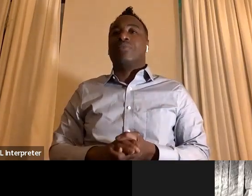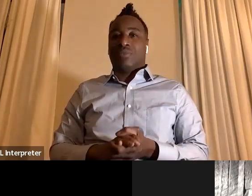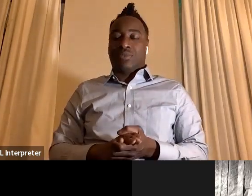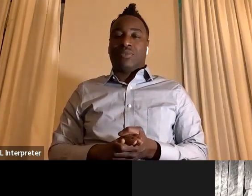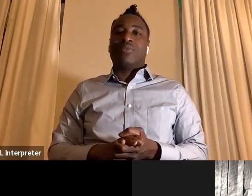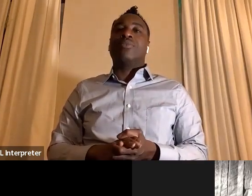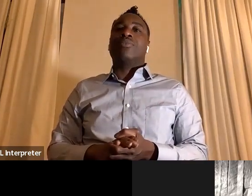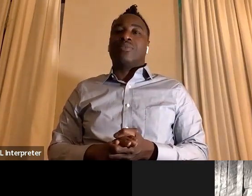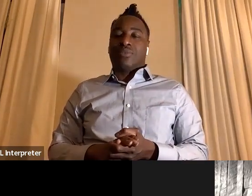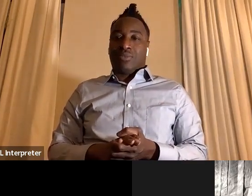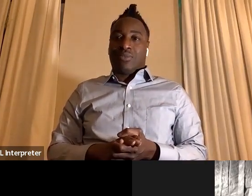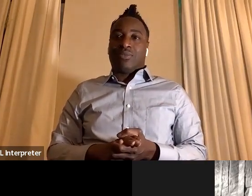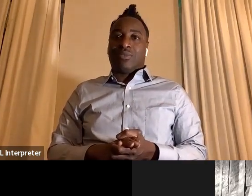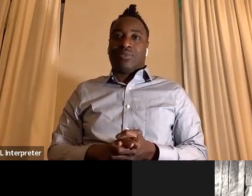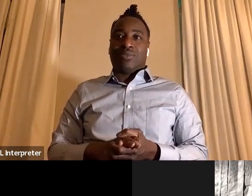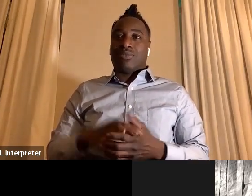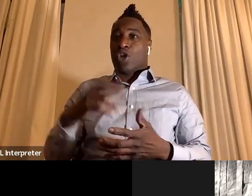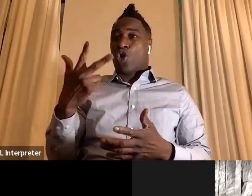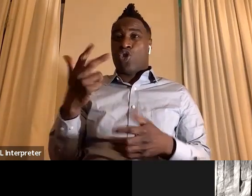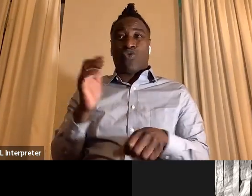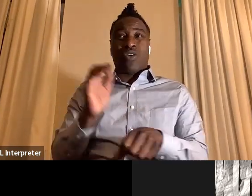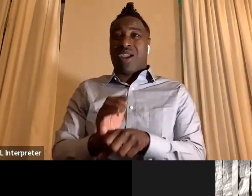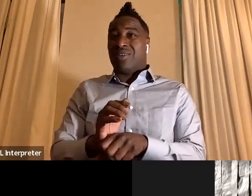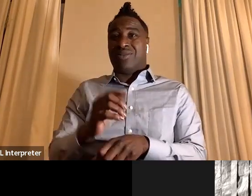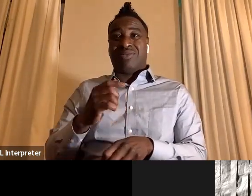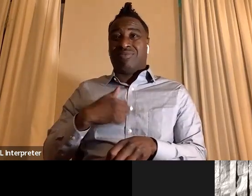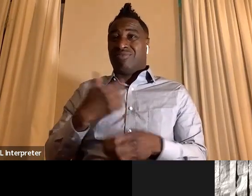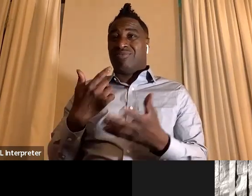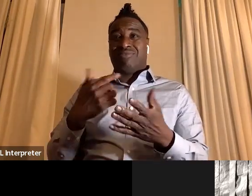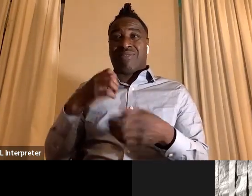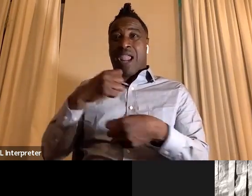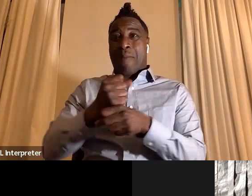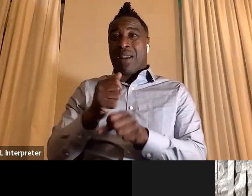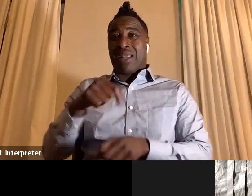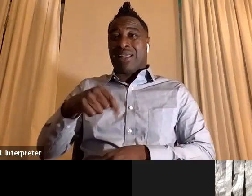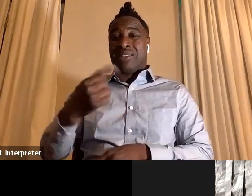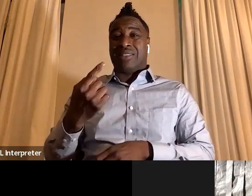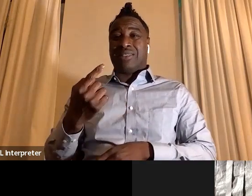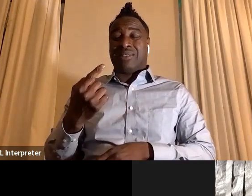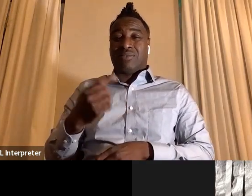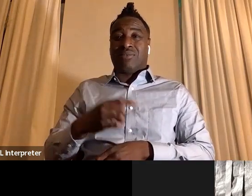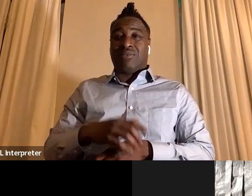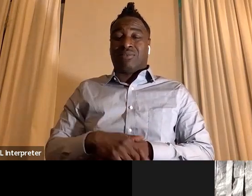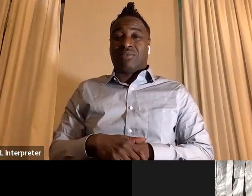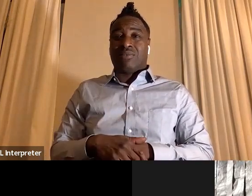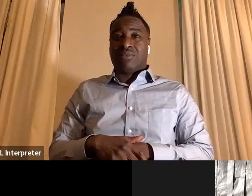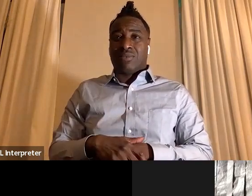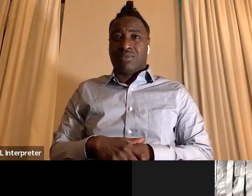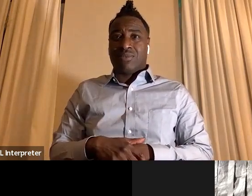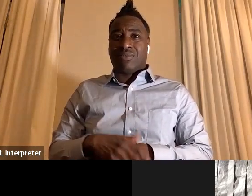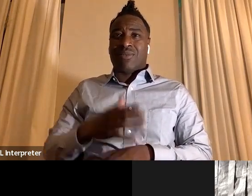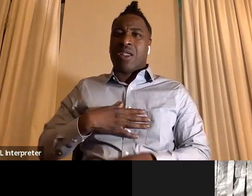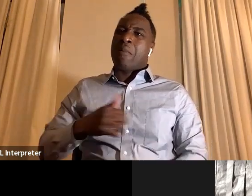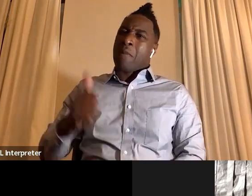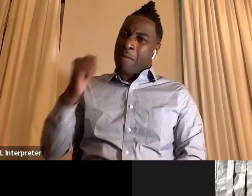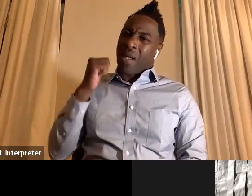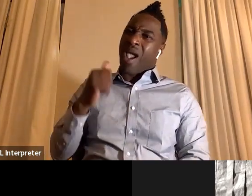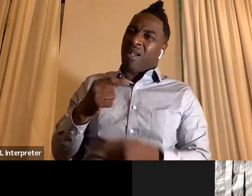in like three nights. Not for long. It didn't take long. It's just that my back got kind of tired with the tape,